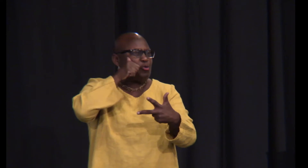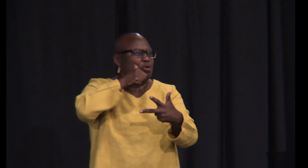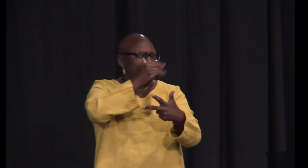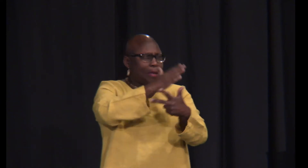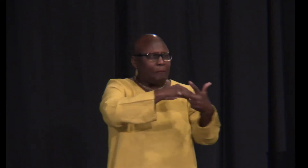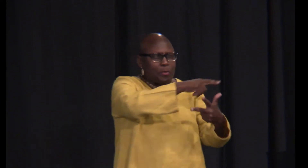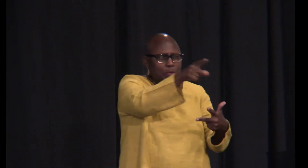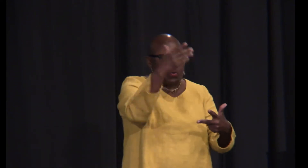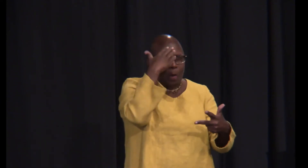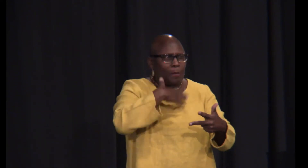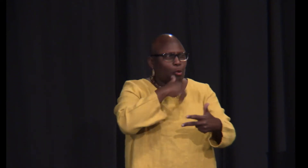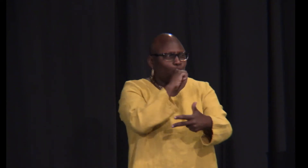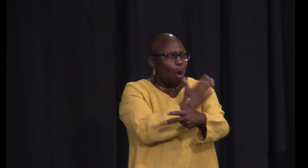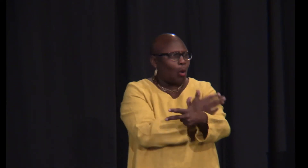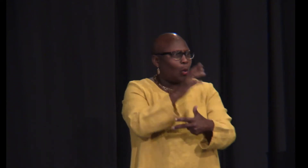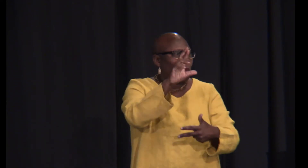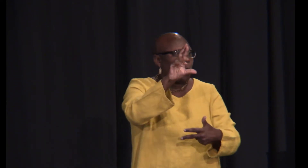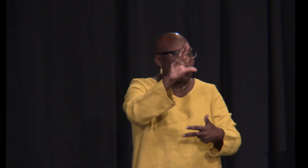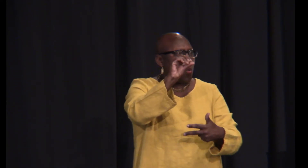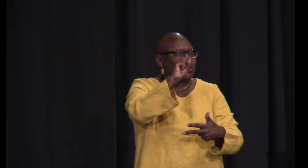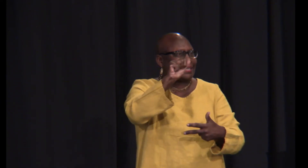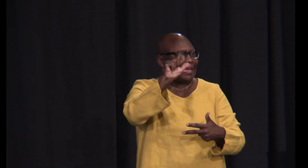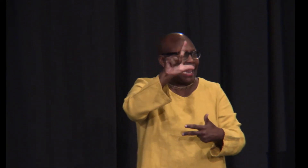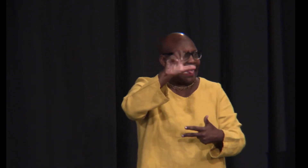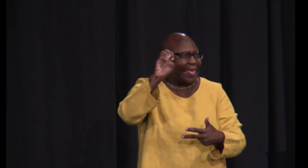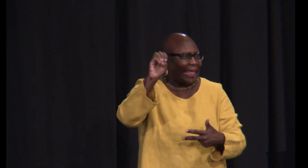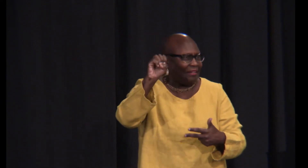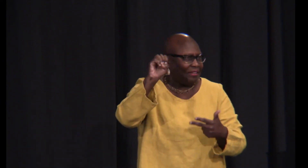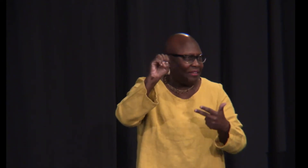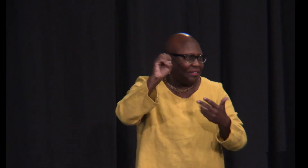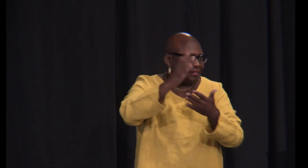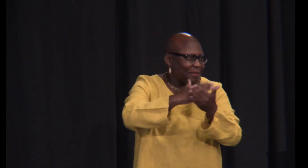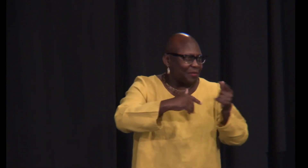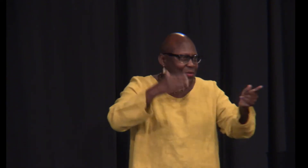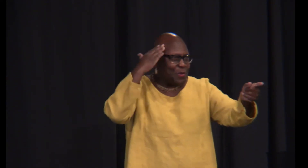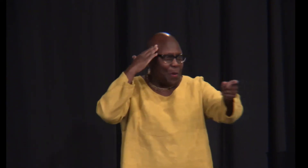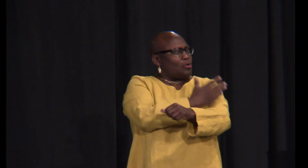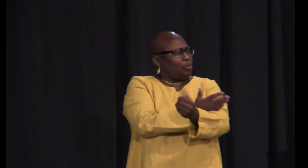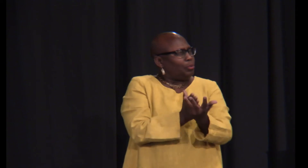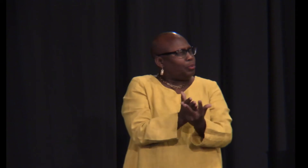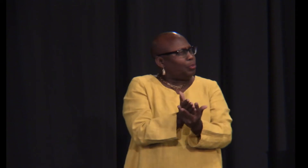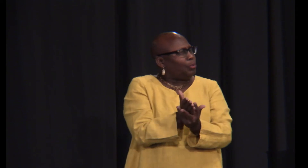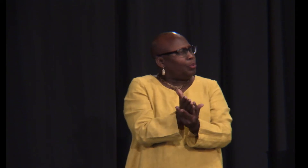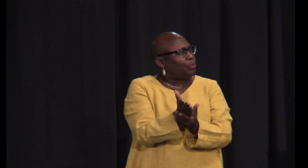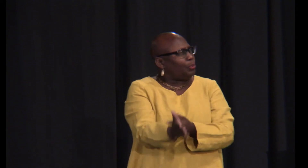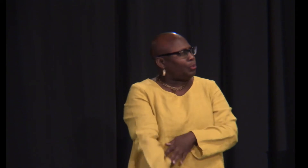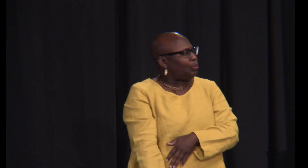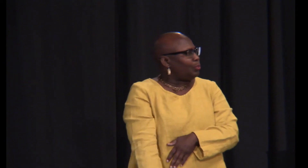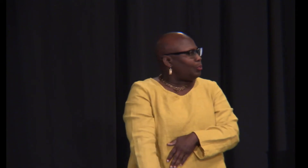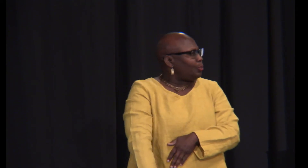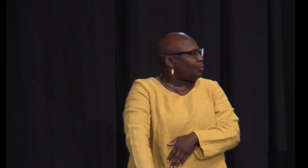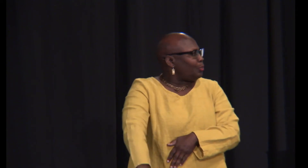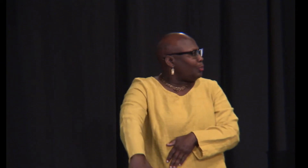Do you know Rosa Lee? She's pretty well known for her performing arts work and signing music.